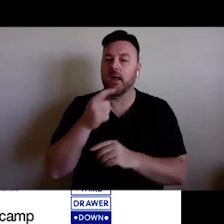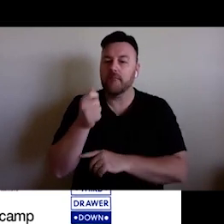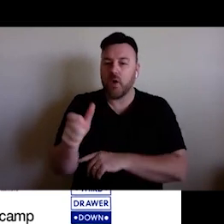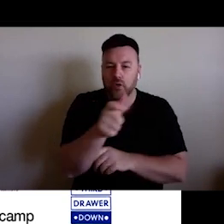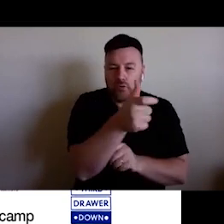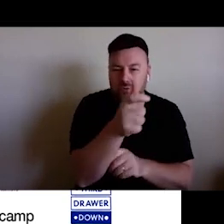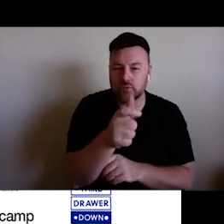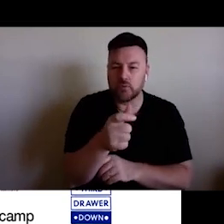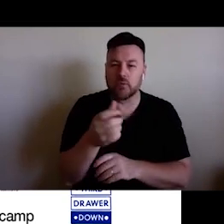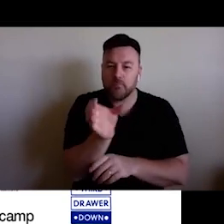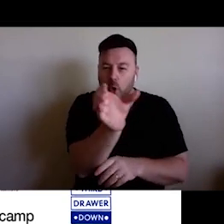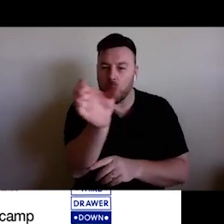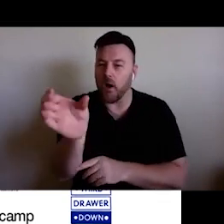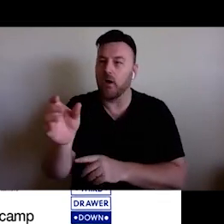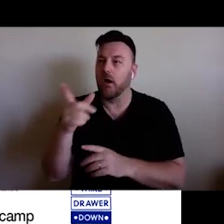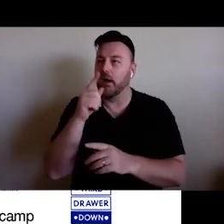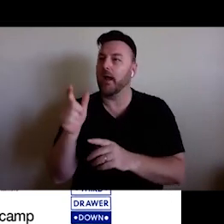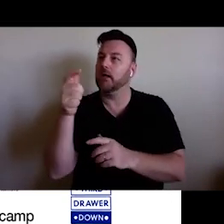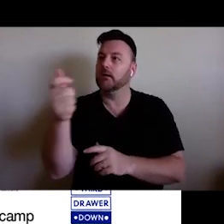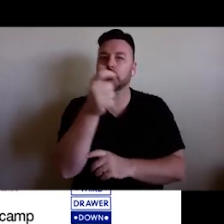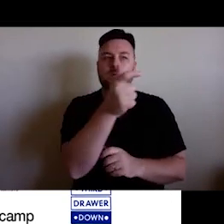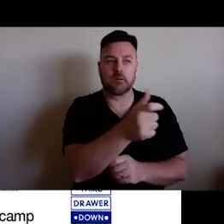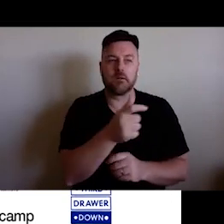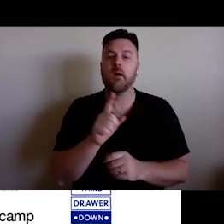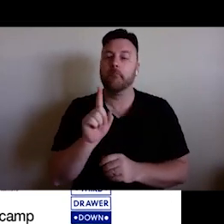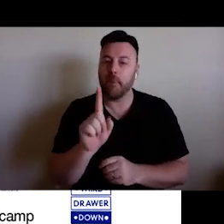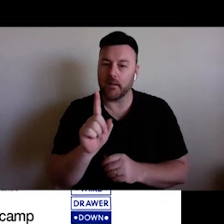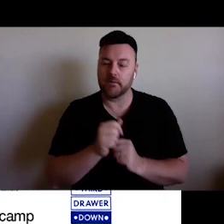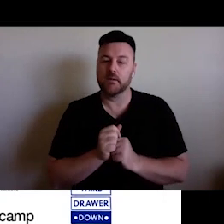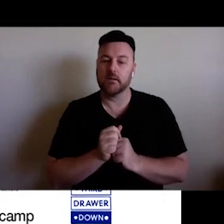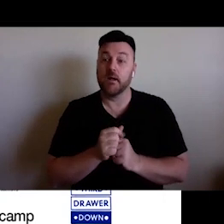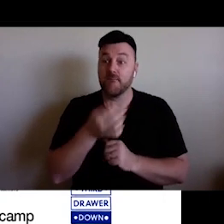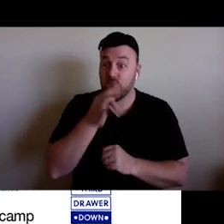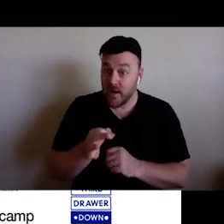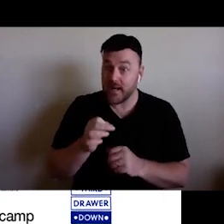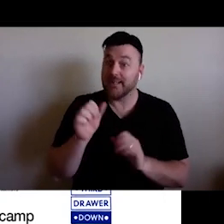in-app purchases. Or even thingings like a podcast - it gives the